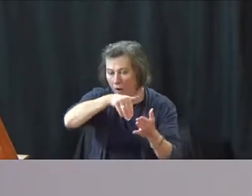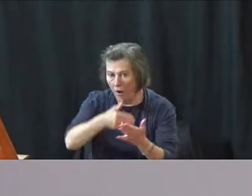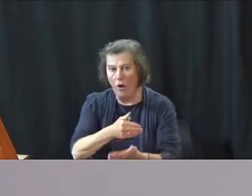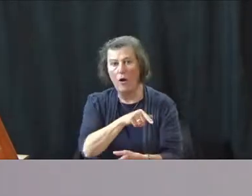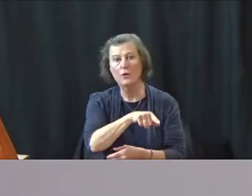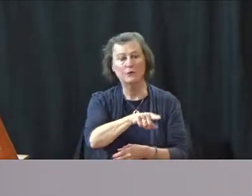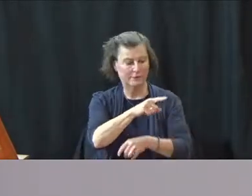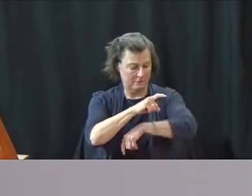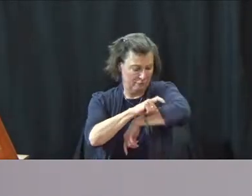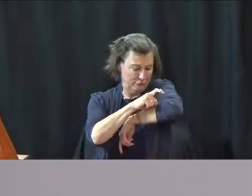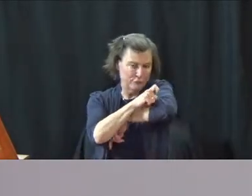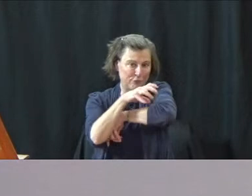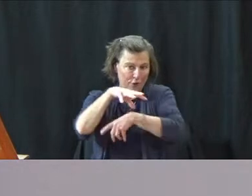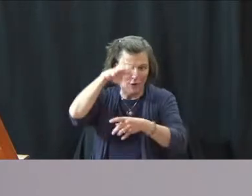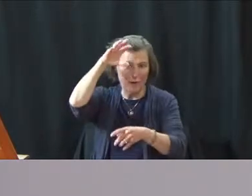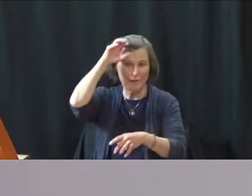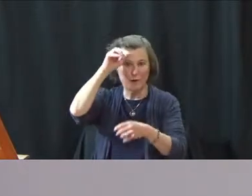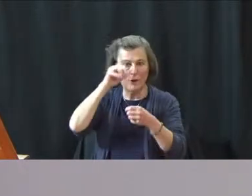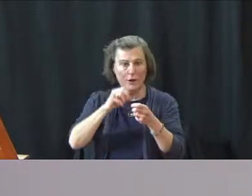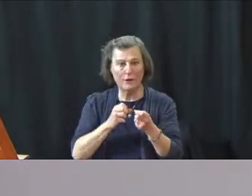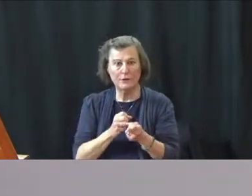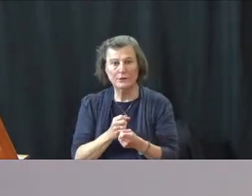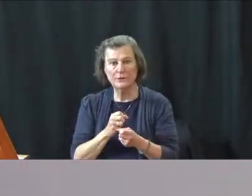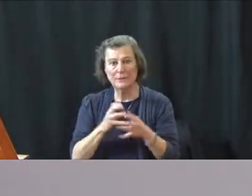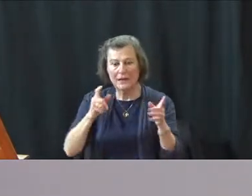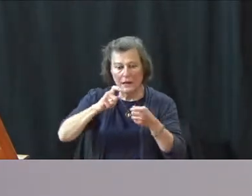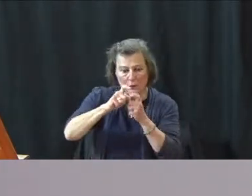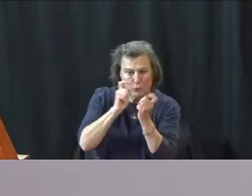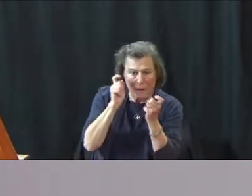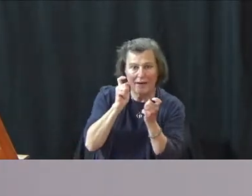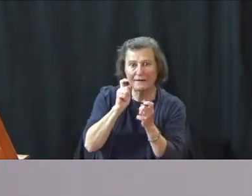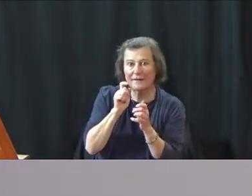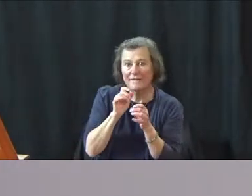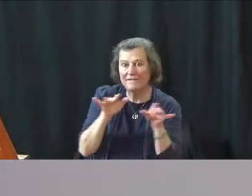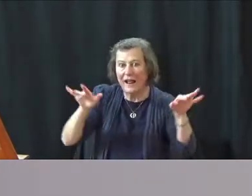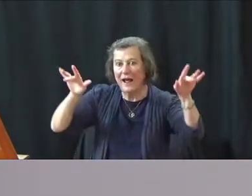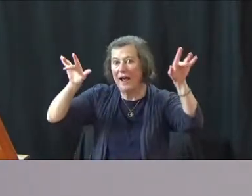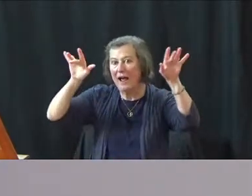To spin, to crack, to fly up high, and all in each one’s turn.